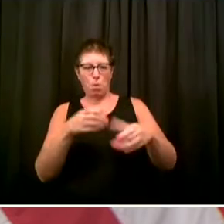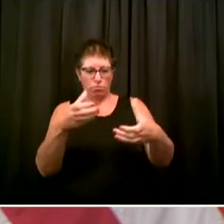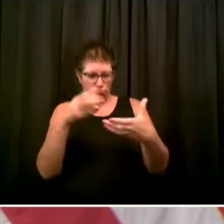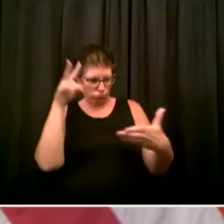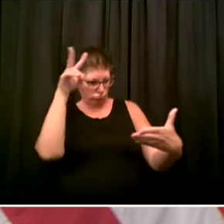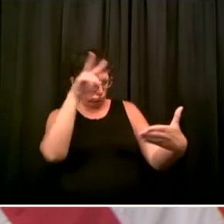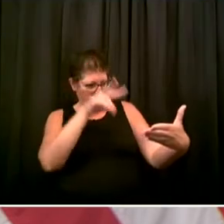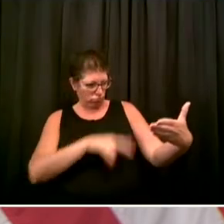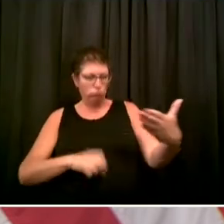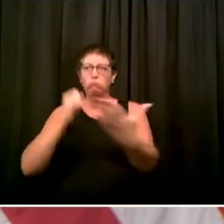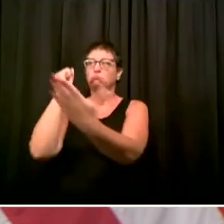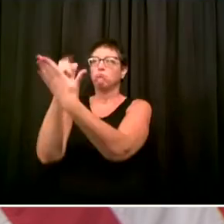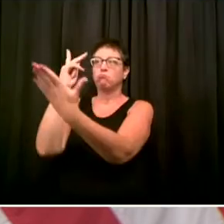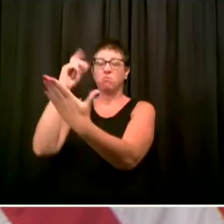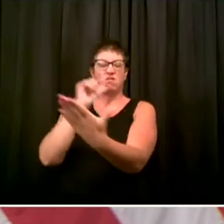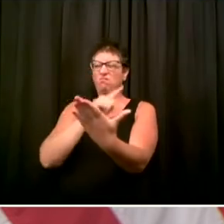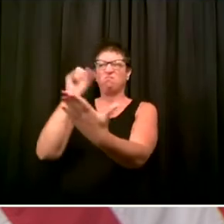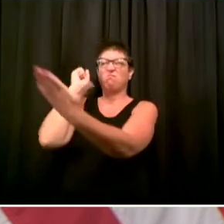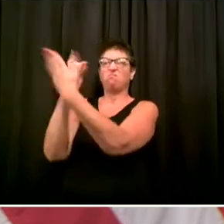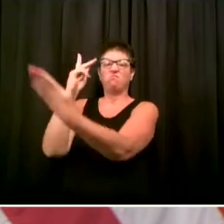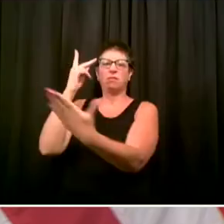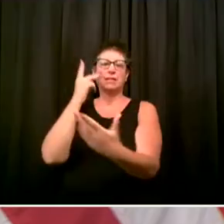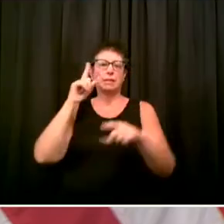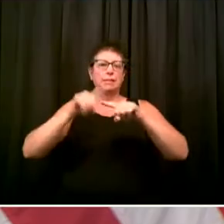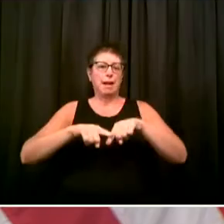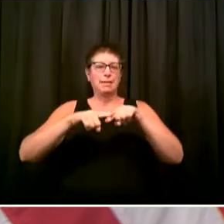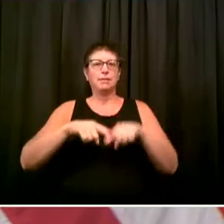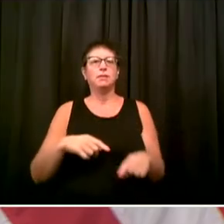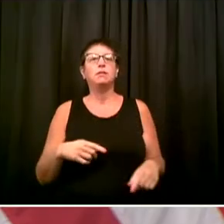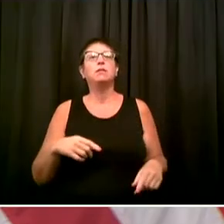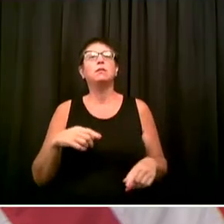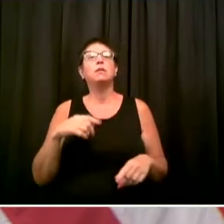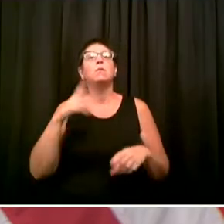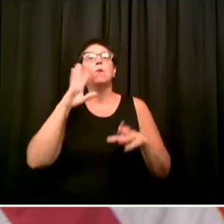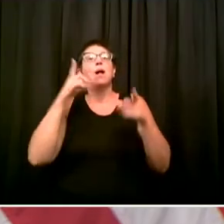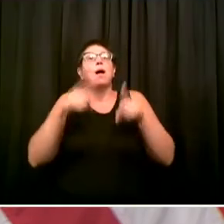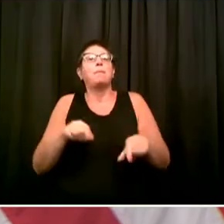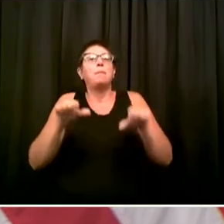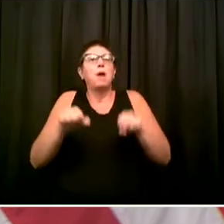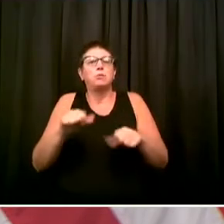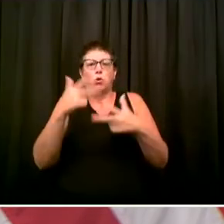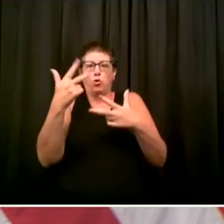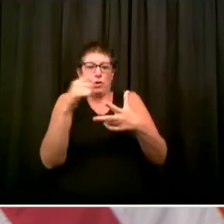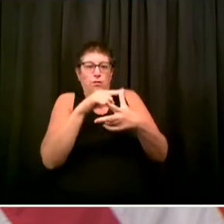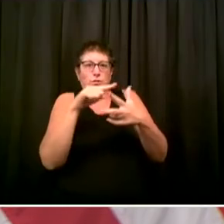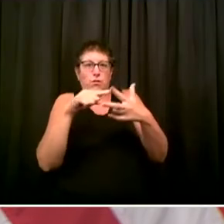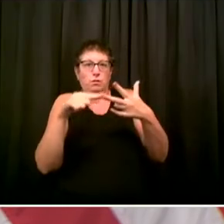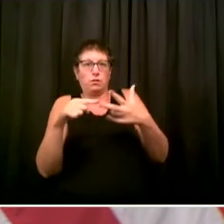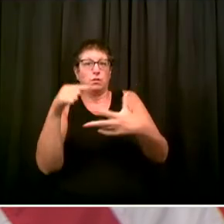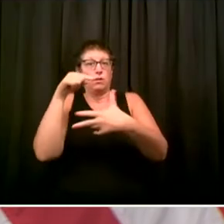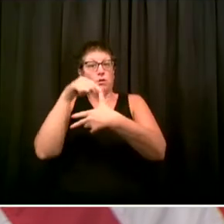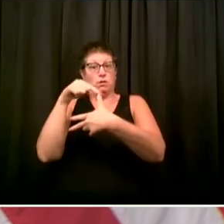TO NEO OF THREE THINGS, NUMBER ONE, IF